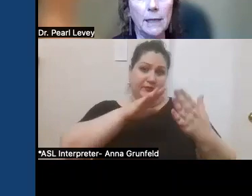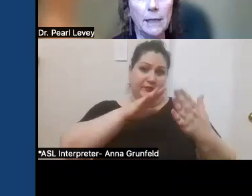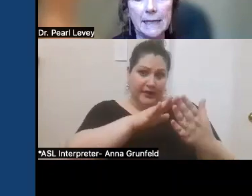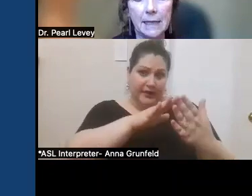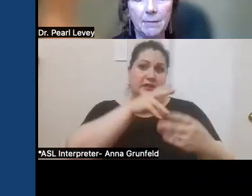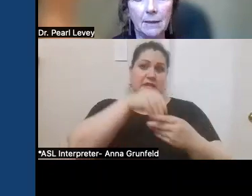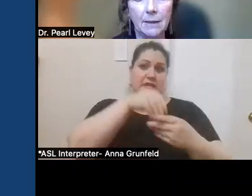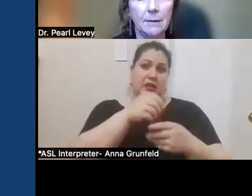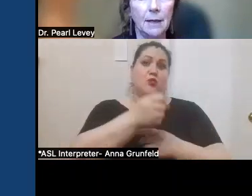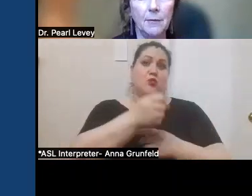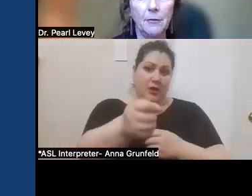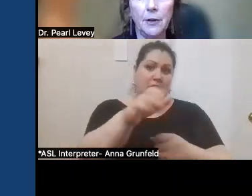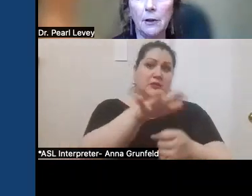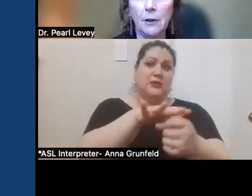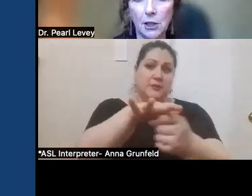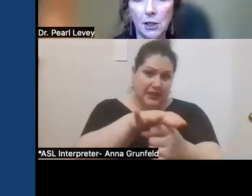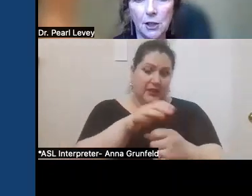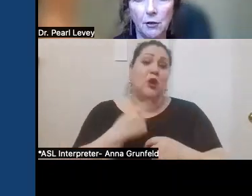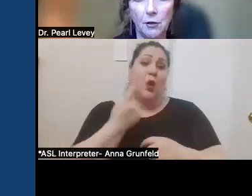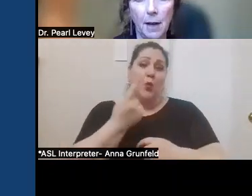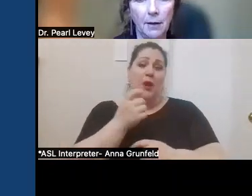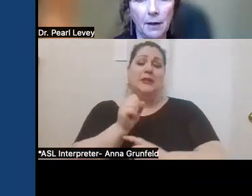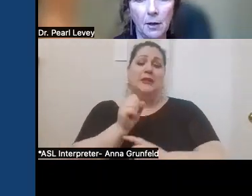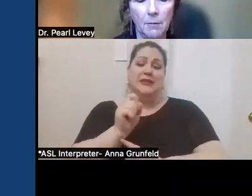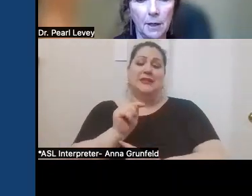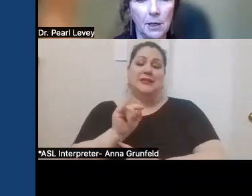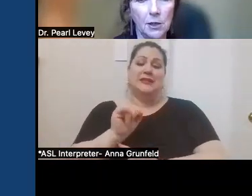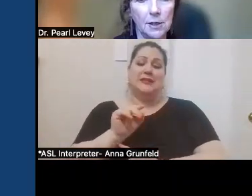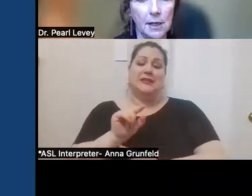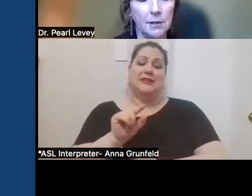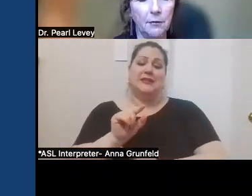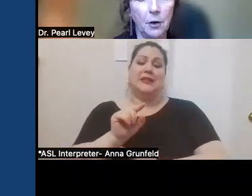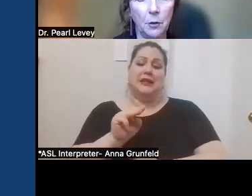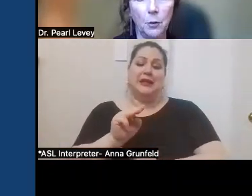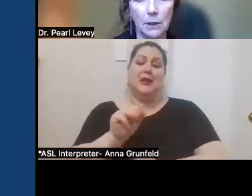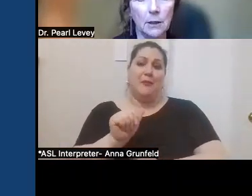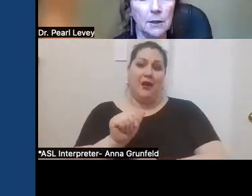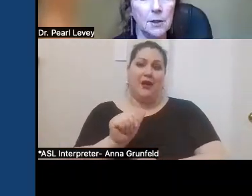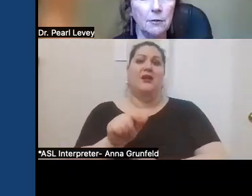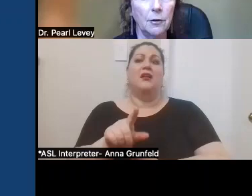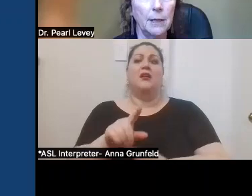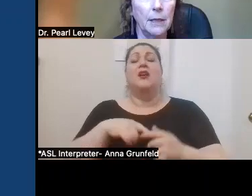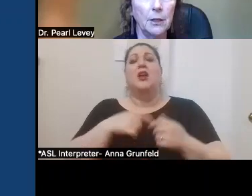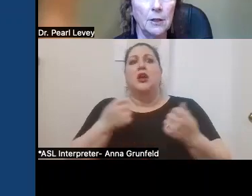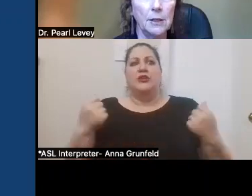One is stigma, fear of repercussions from having accommodations. That's a very real concern for many learners.